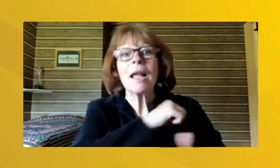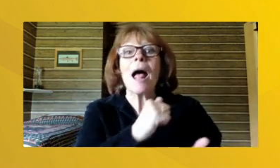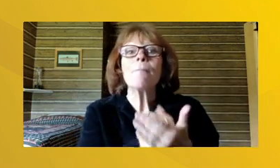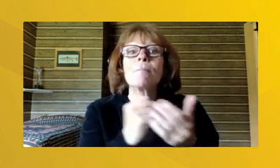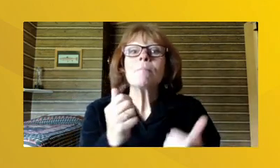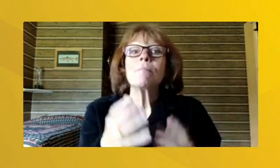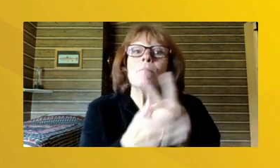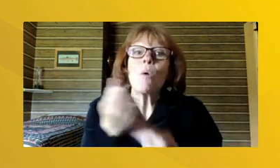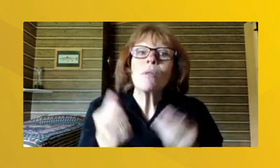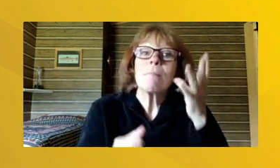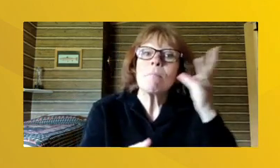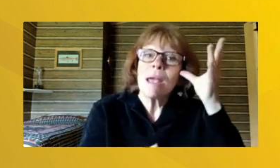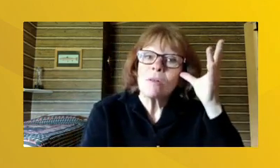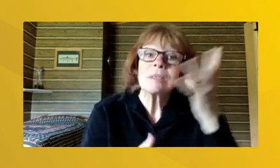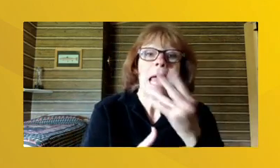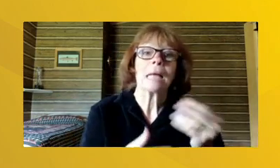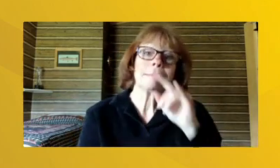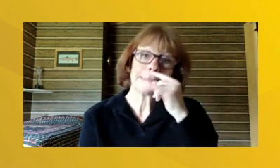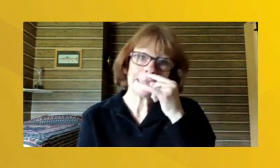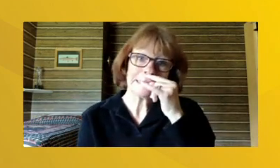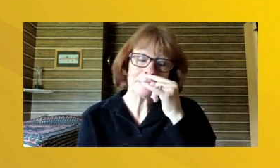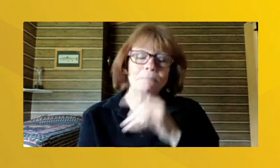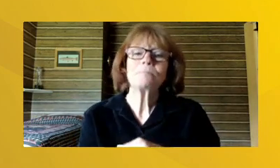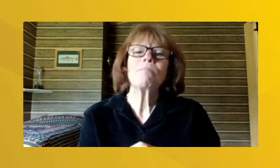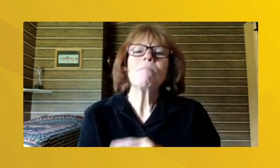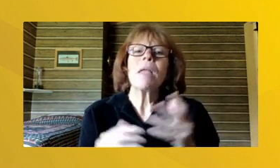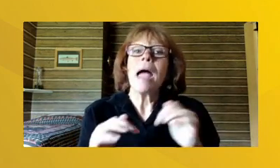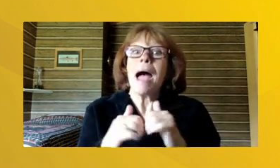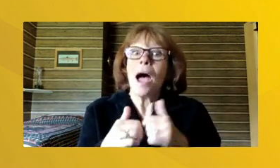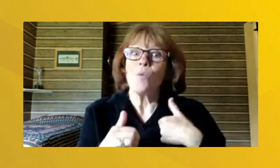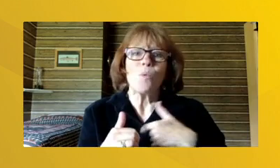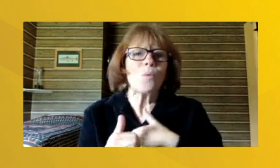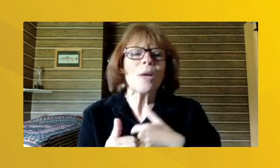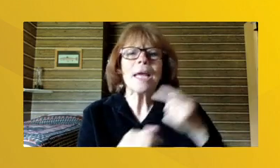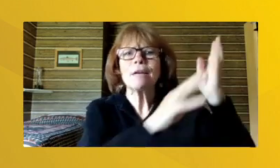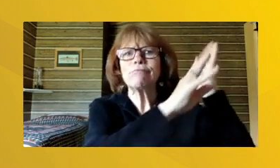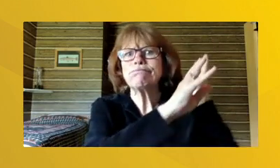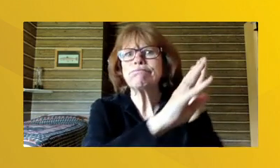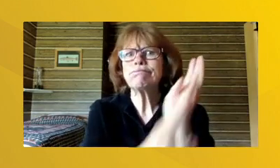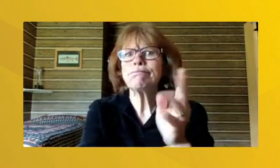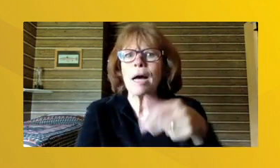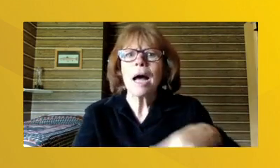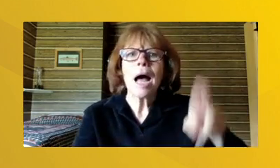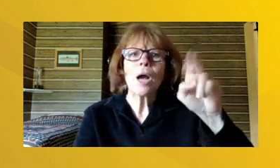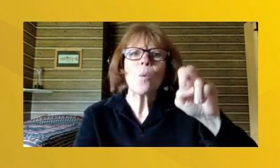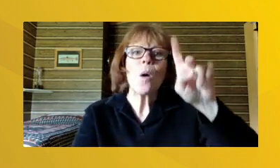So as part of that, what we do is we bring really high quality programming to Head Start.